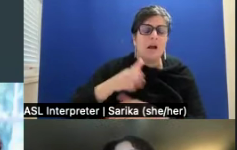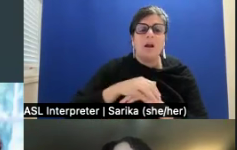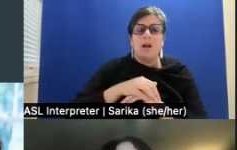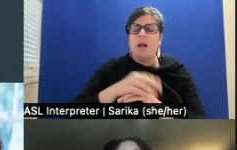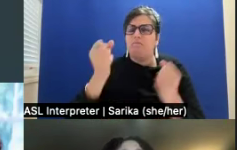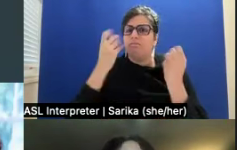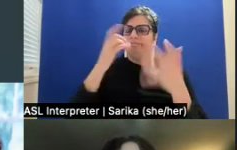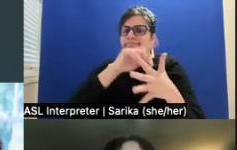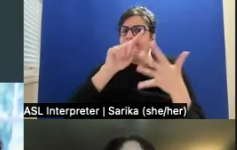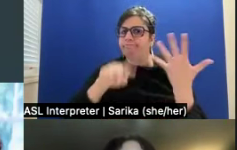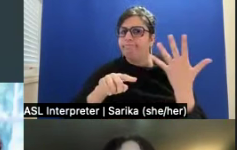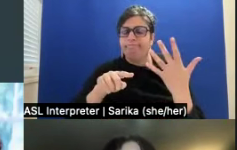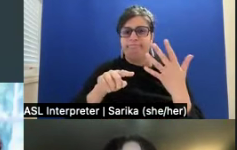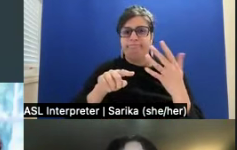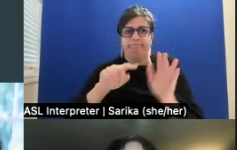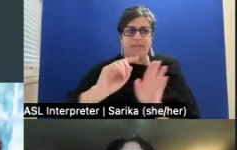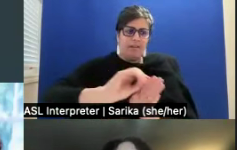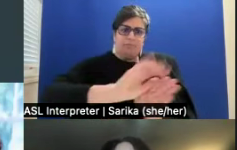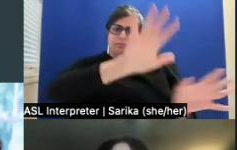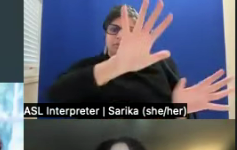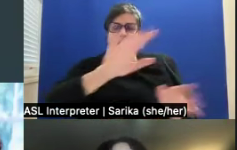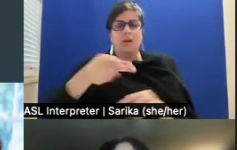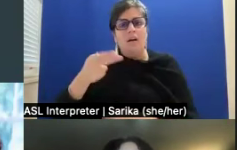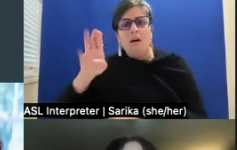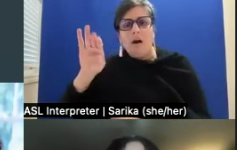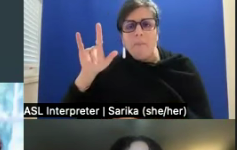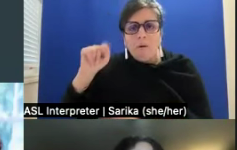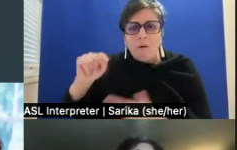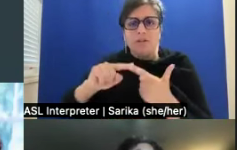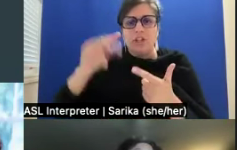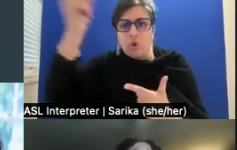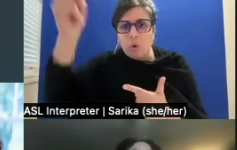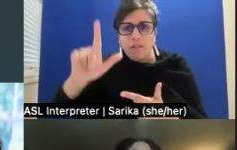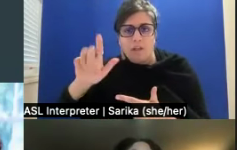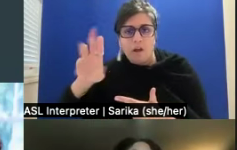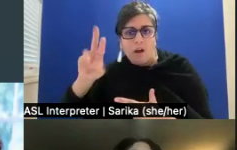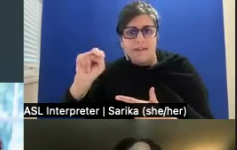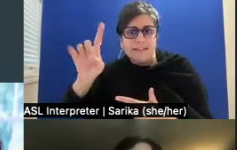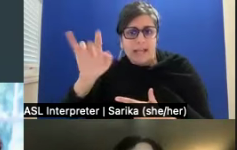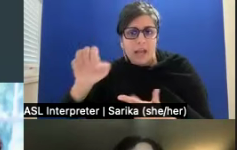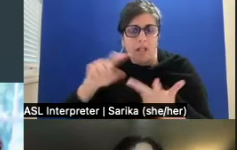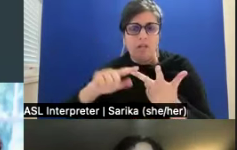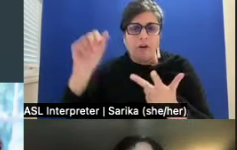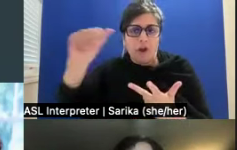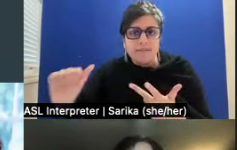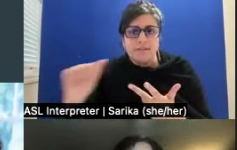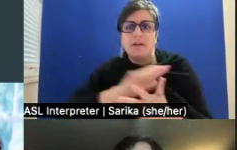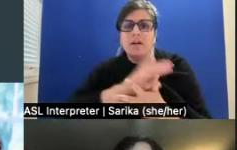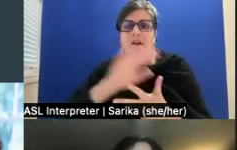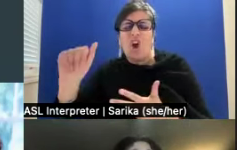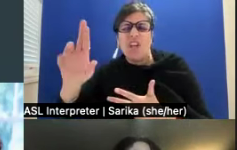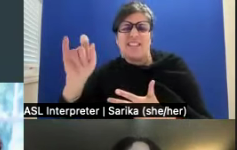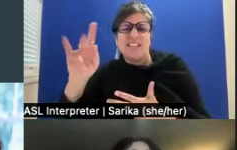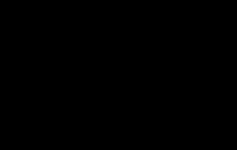greater West Side communities, Humboldt Park, North Lawndale, Austin, that we want to engage folks, to kind of help build